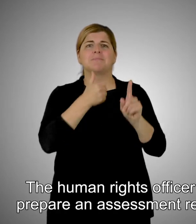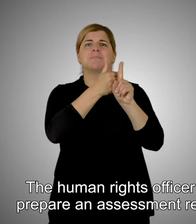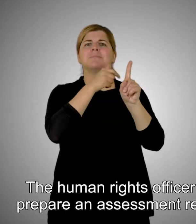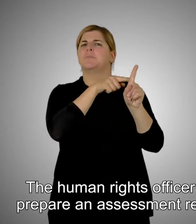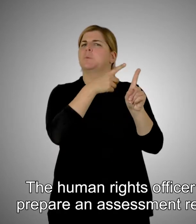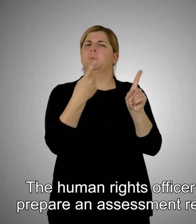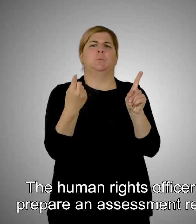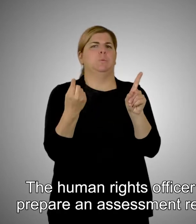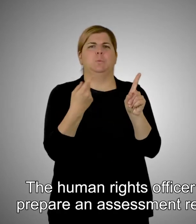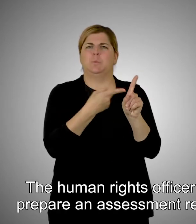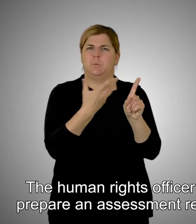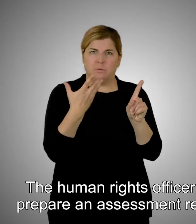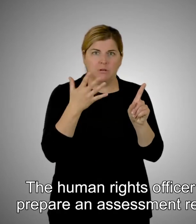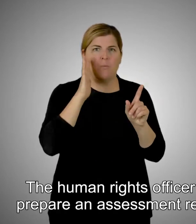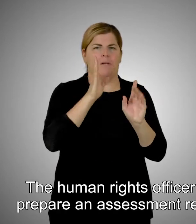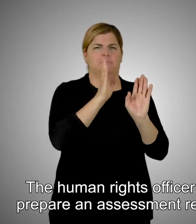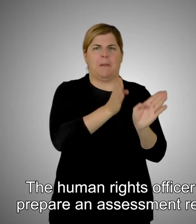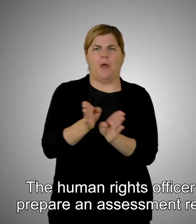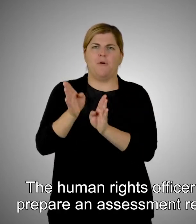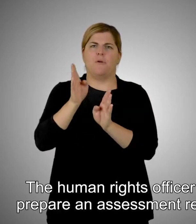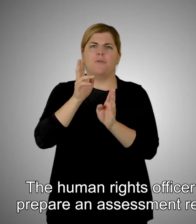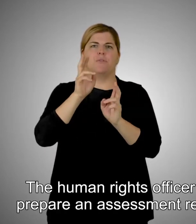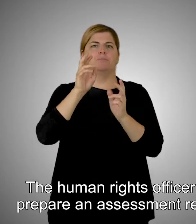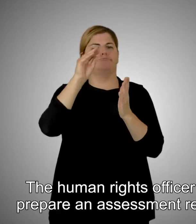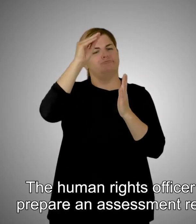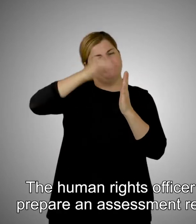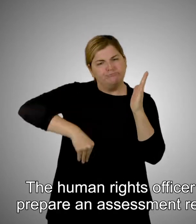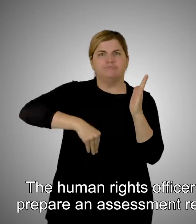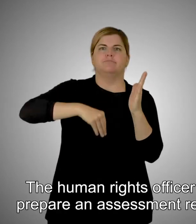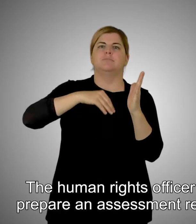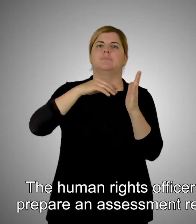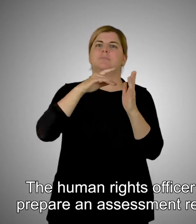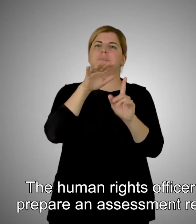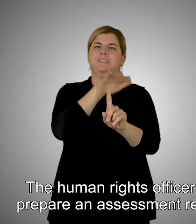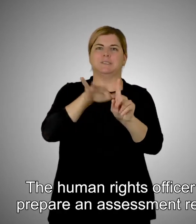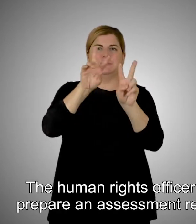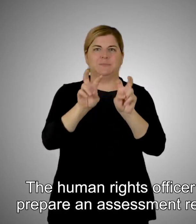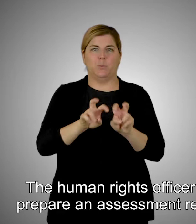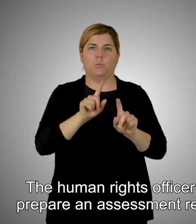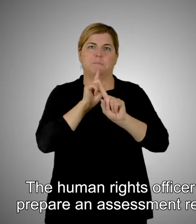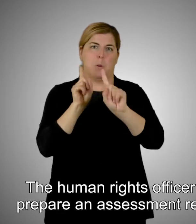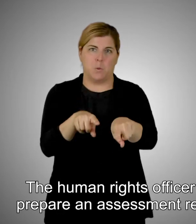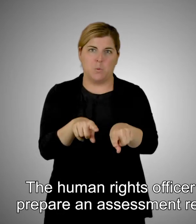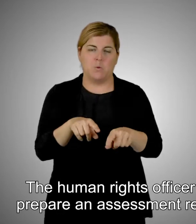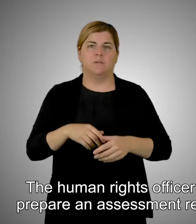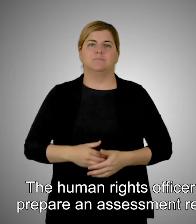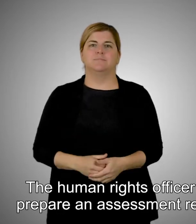The human rights officer will prepare an assessment report.